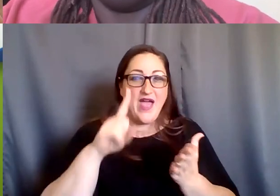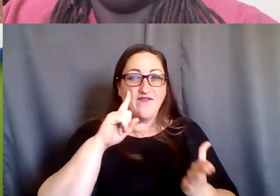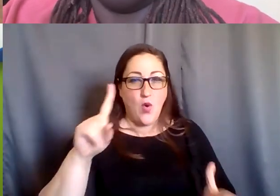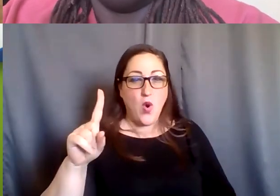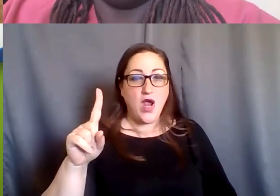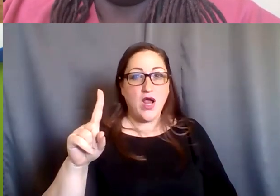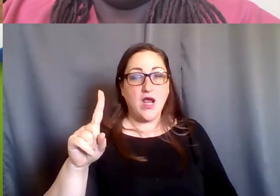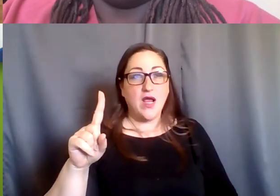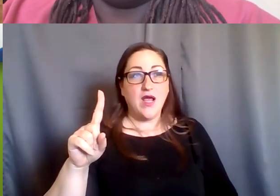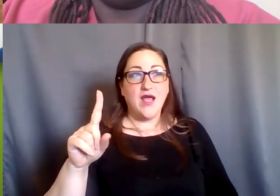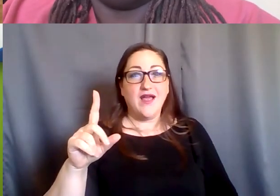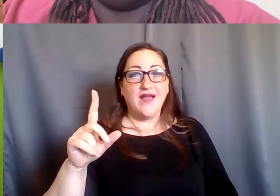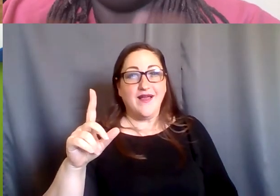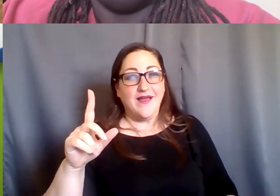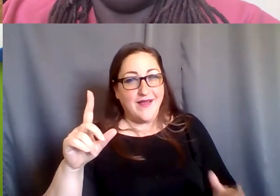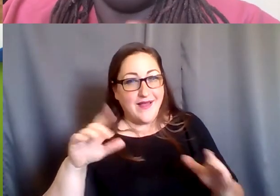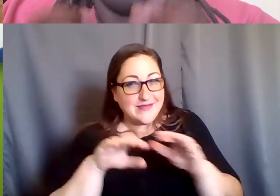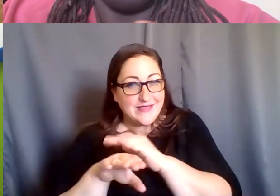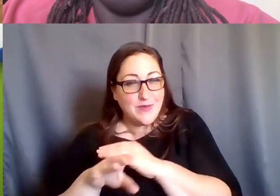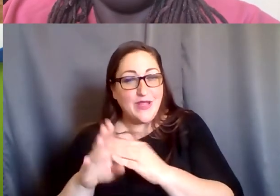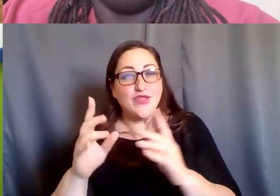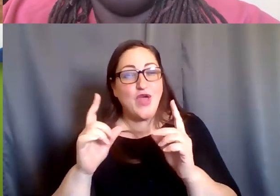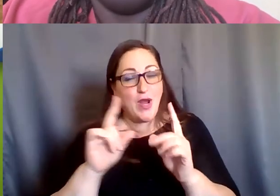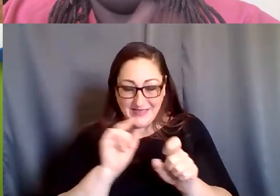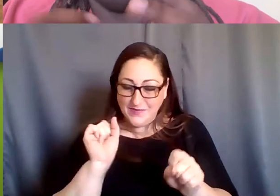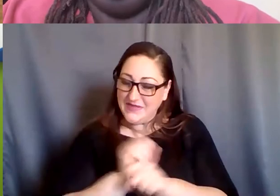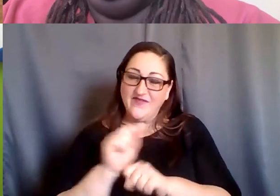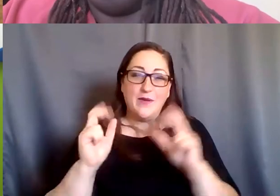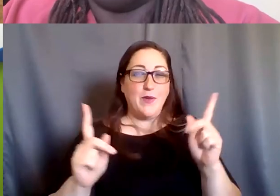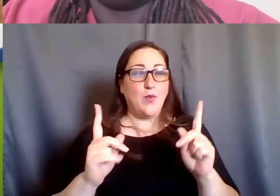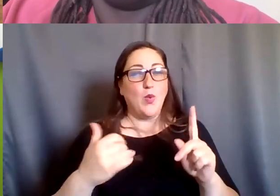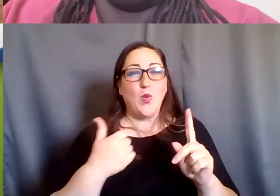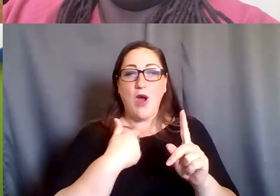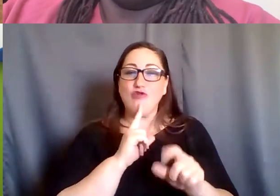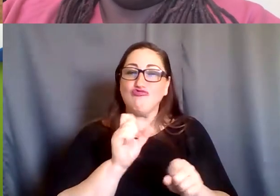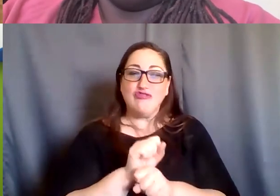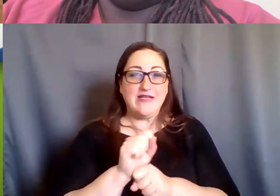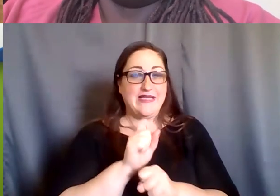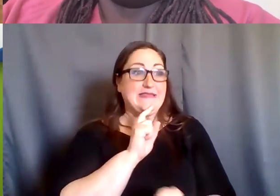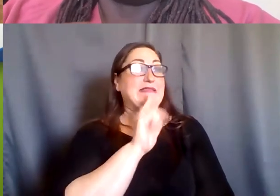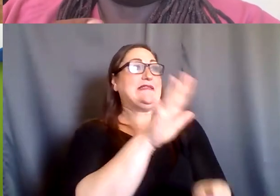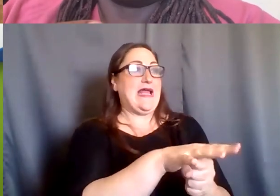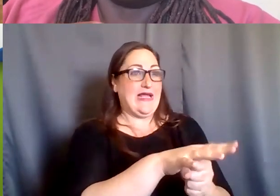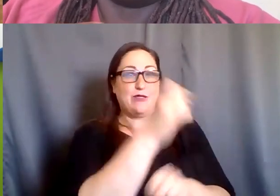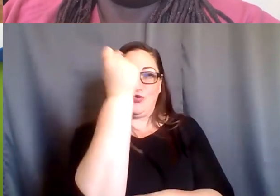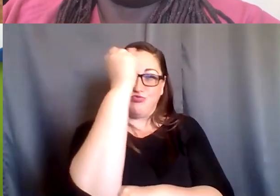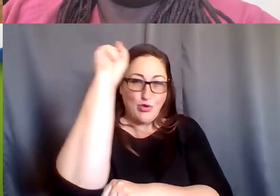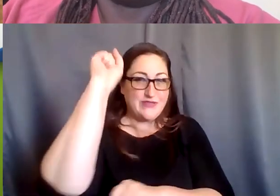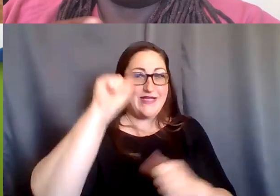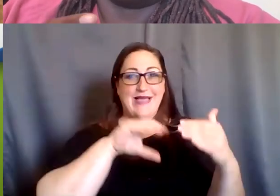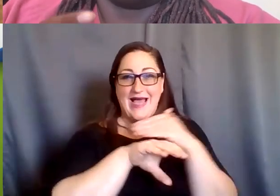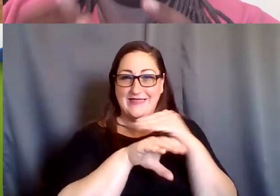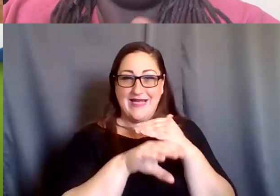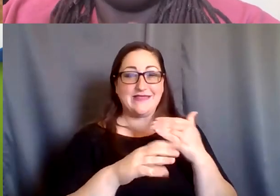you know, groups that are dedicated towards, like, protest access or accessible voting information.